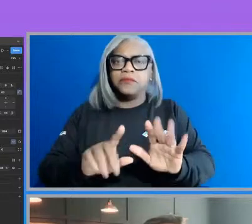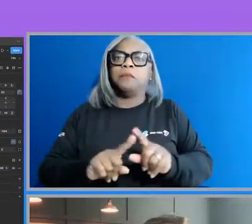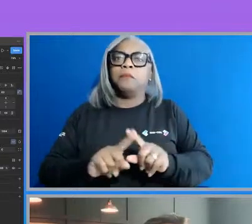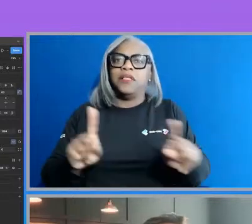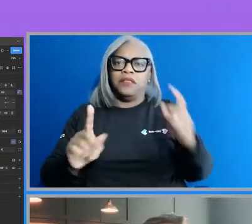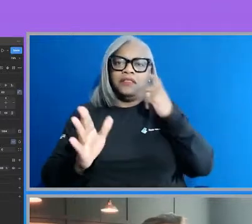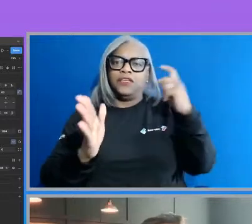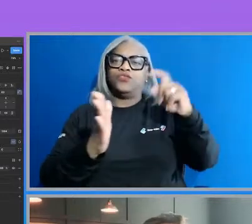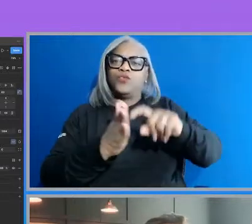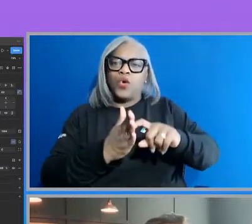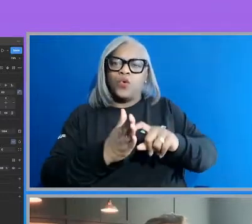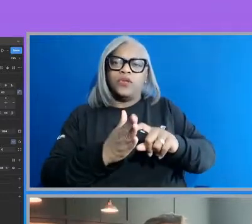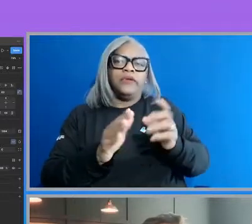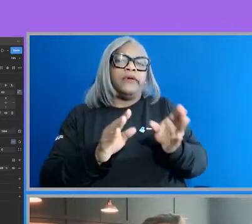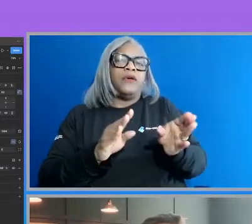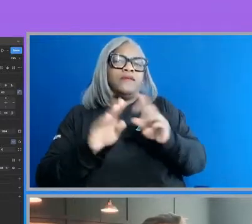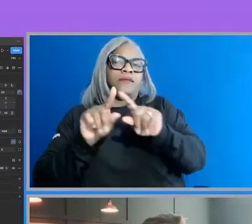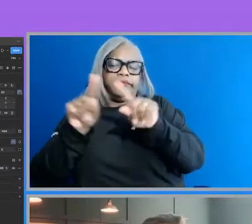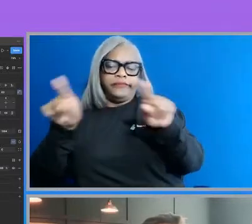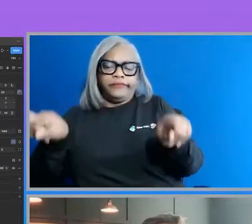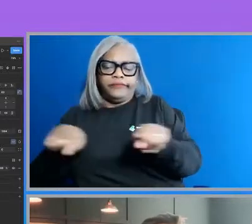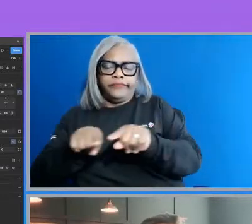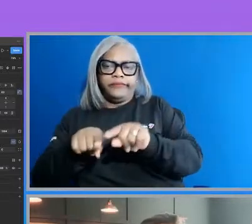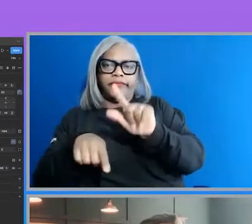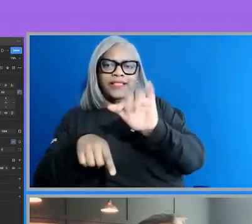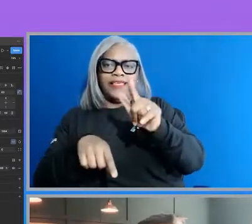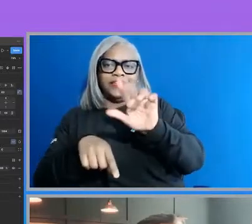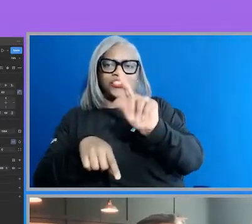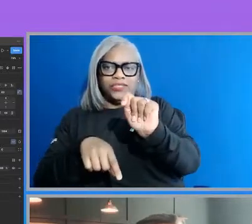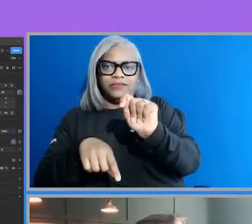legend. The legend shows us that there are four categories A, B,